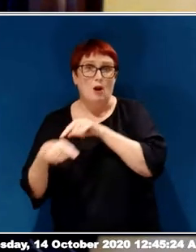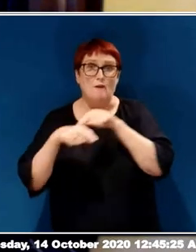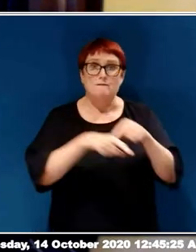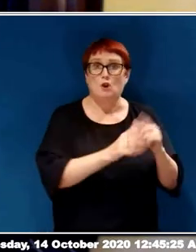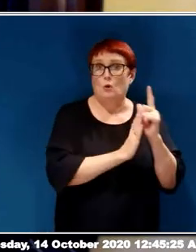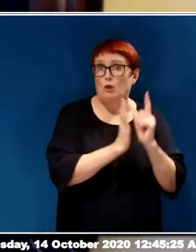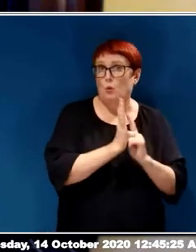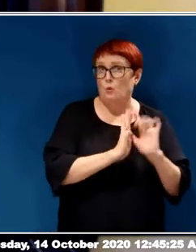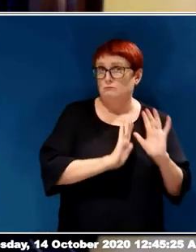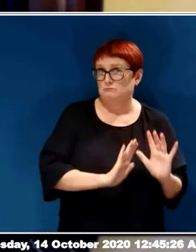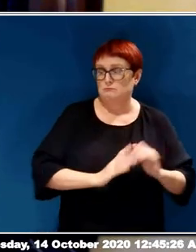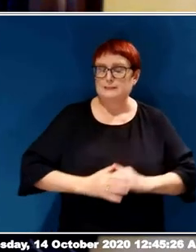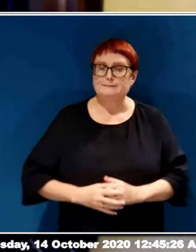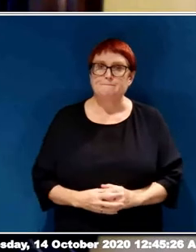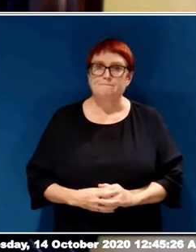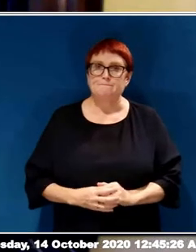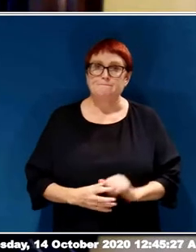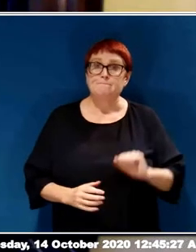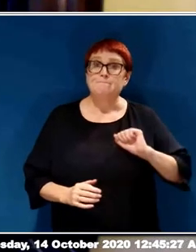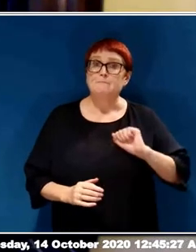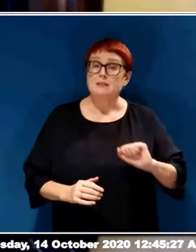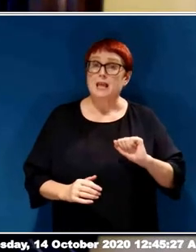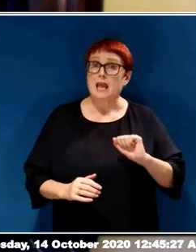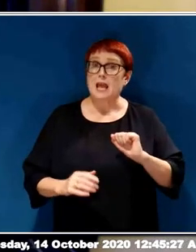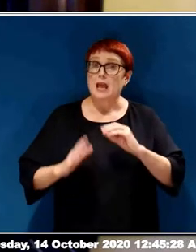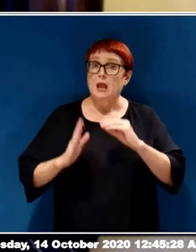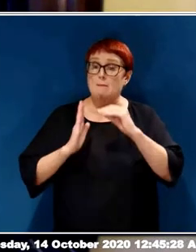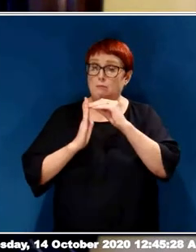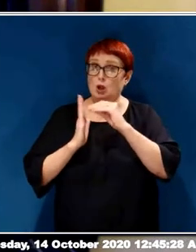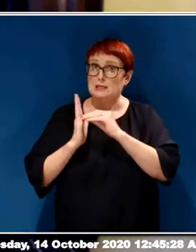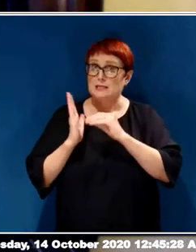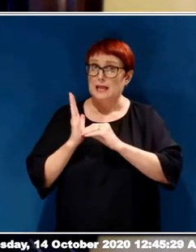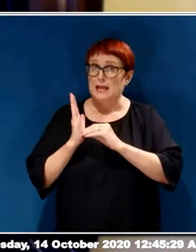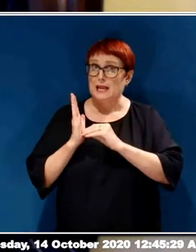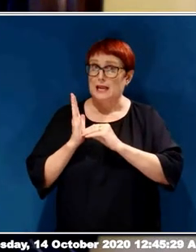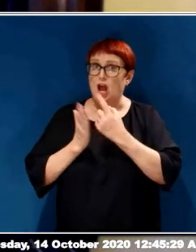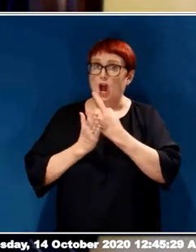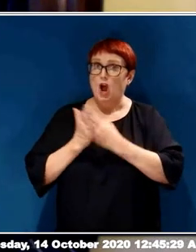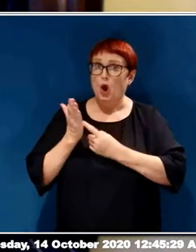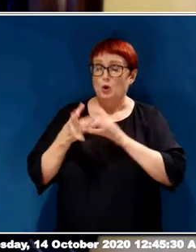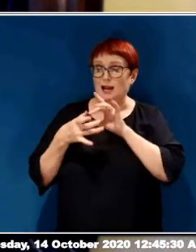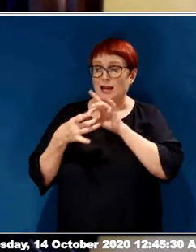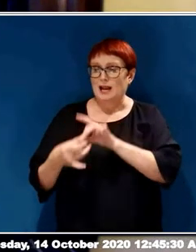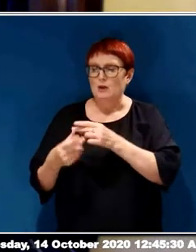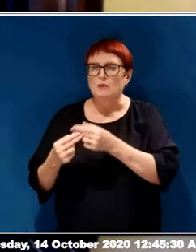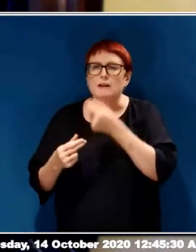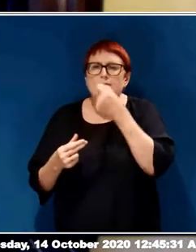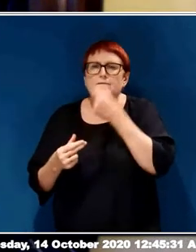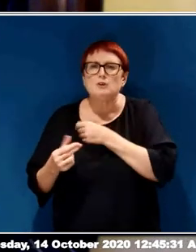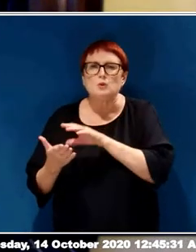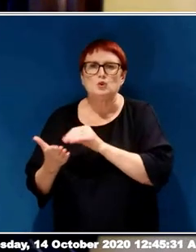apply to a subset of students with disabilities, specifically those who receive targeted funding.